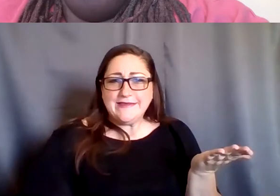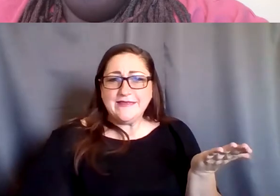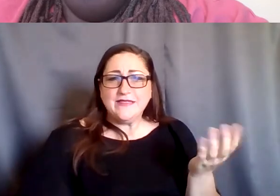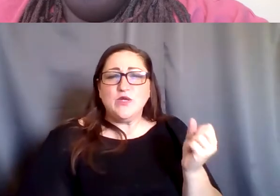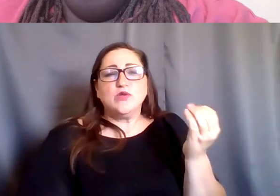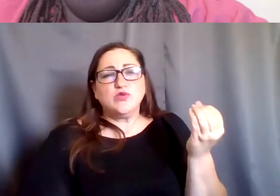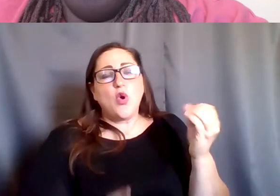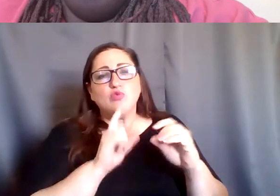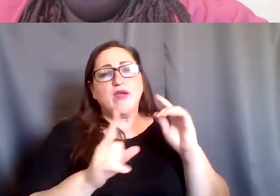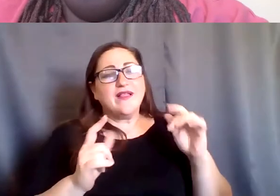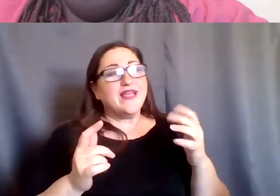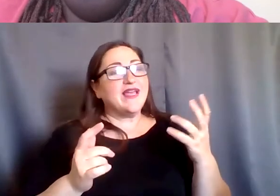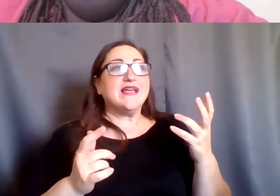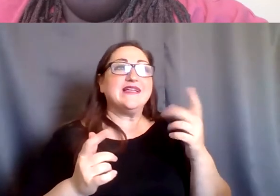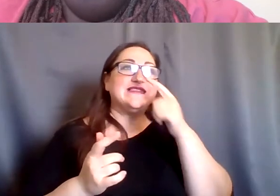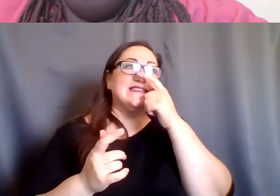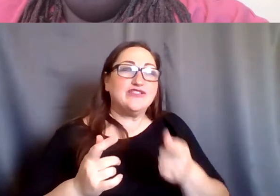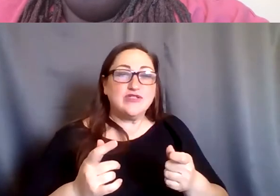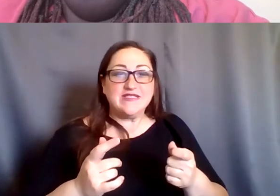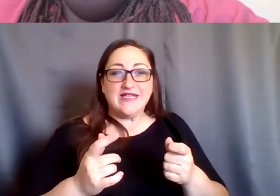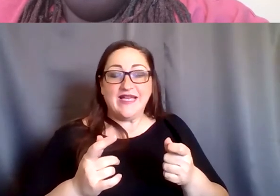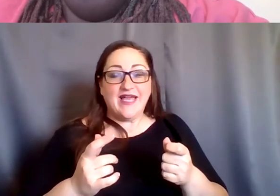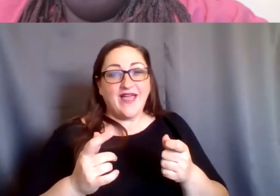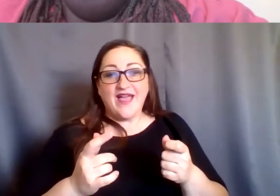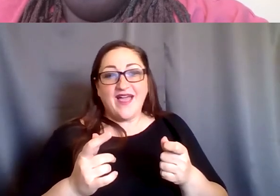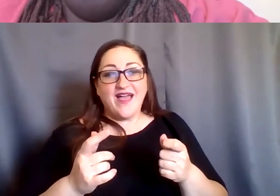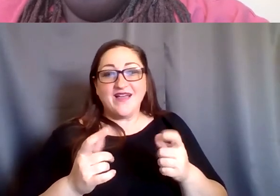So our democracy and how we run our elections, it should reflect that.